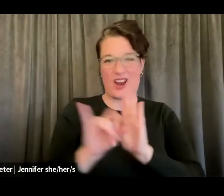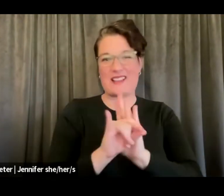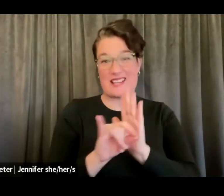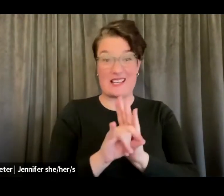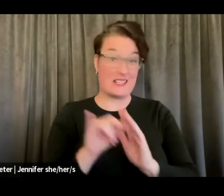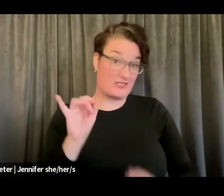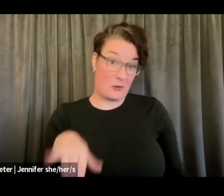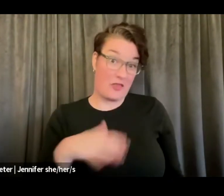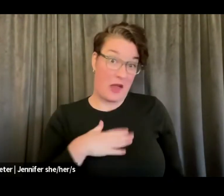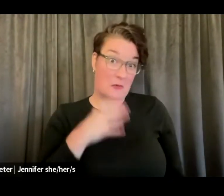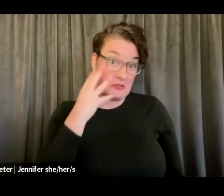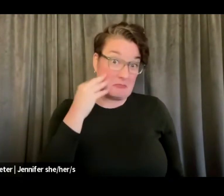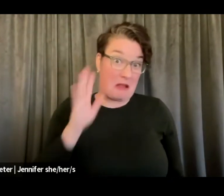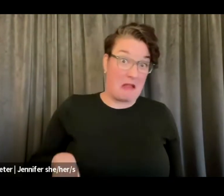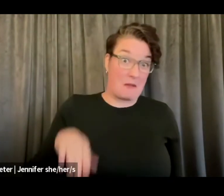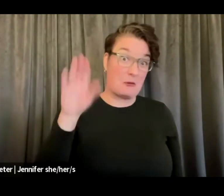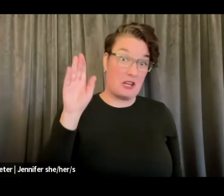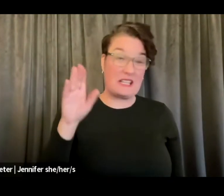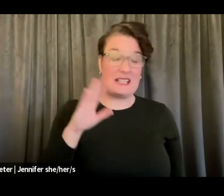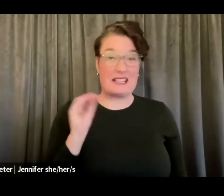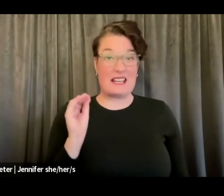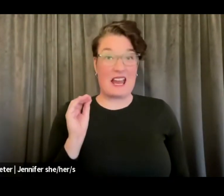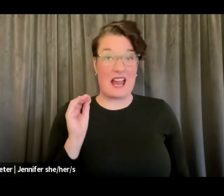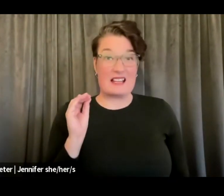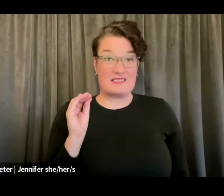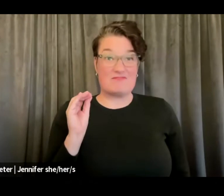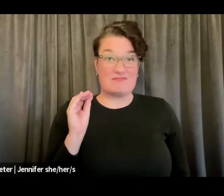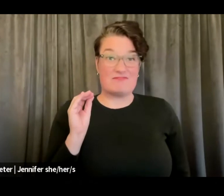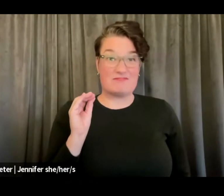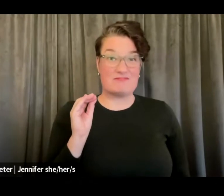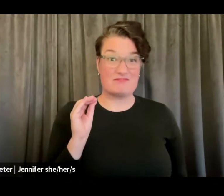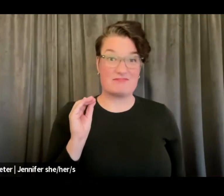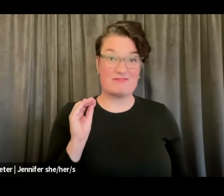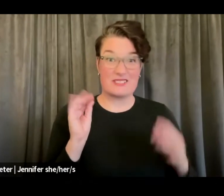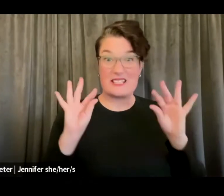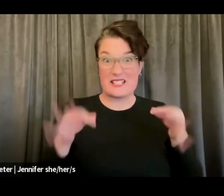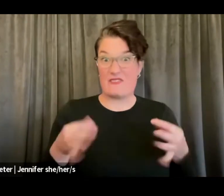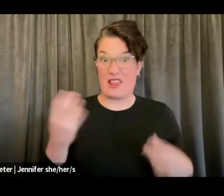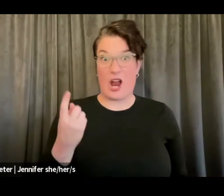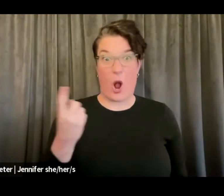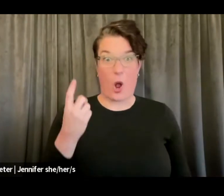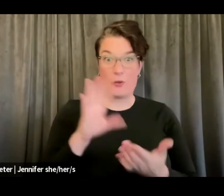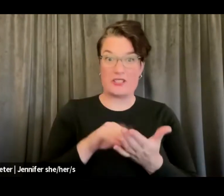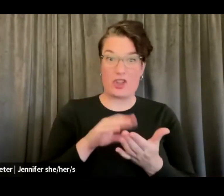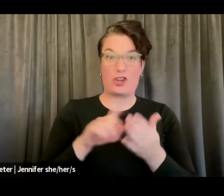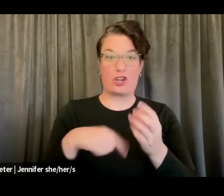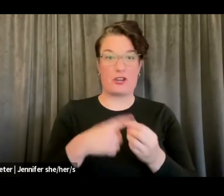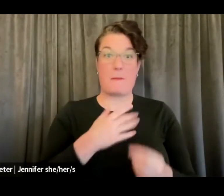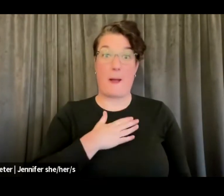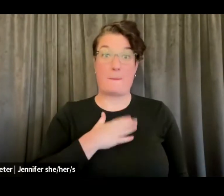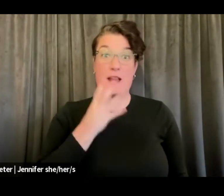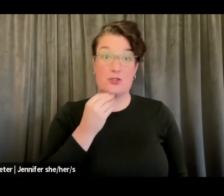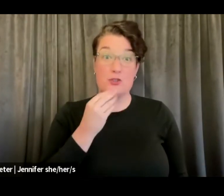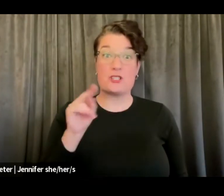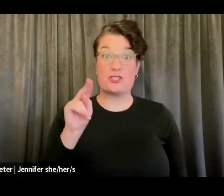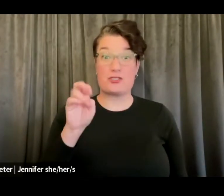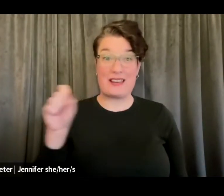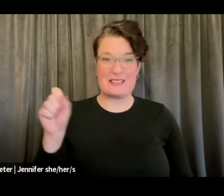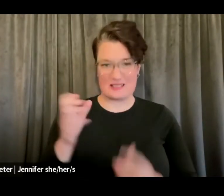So yeah, that was my upbringing. And you know, definitely always learned also of my Jewishness through my